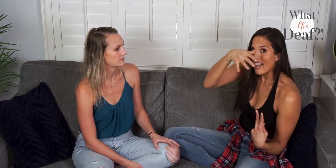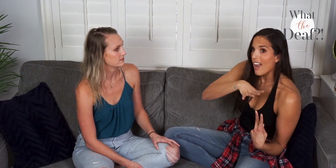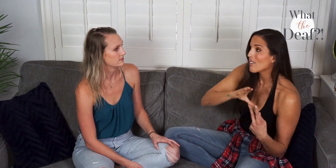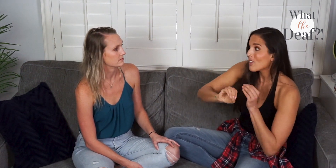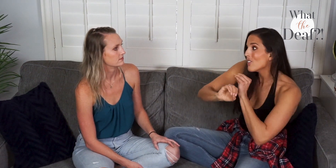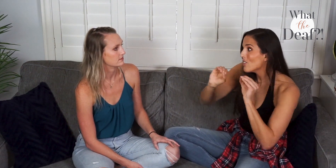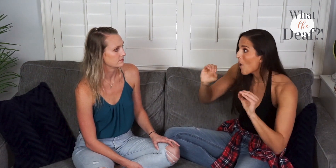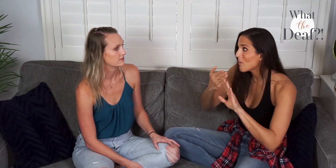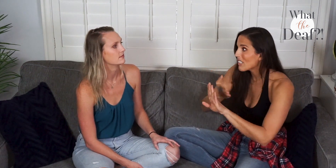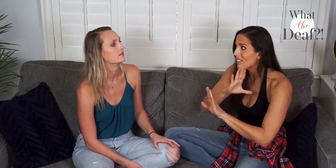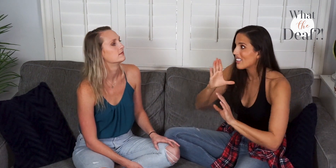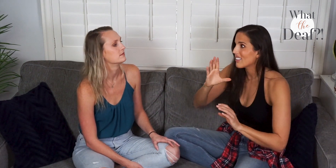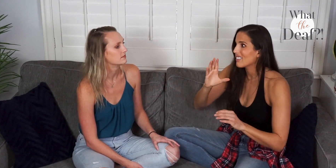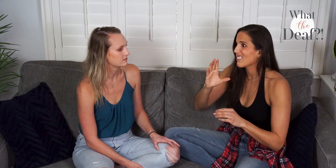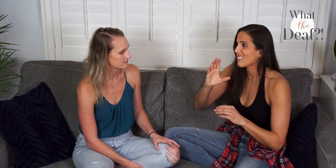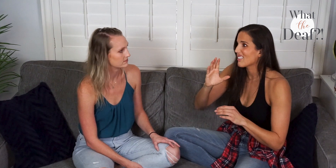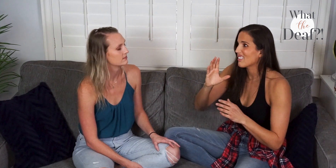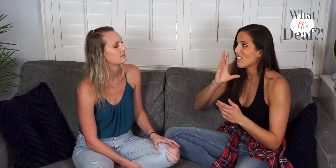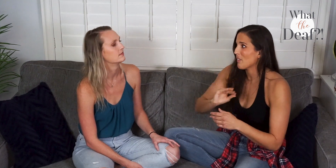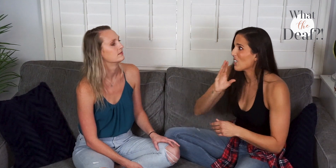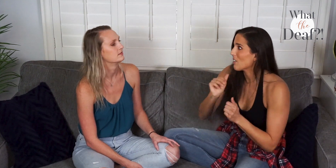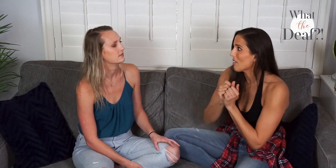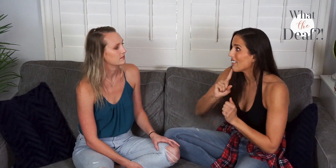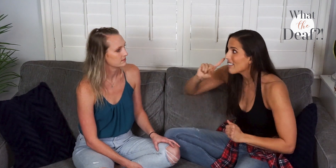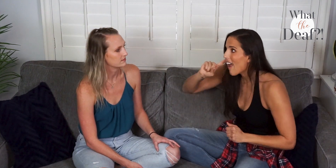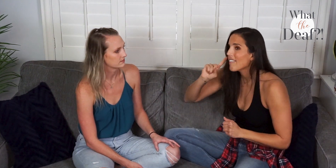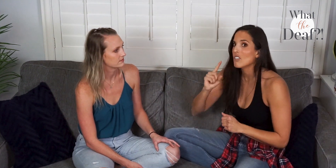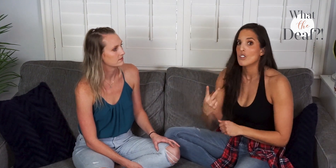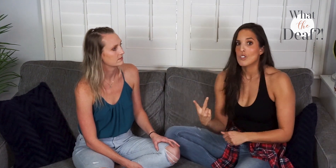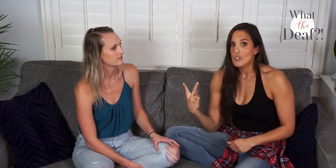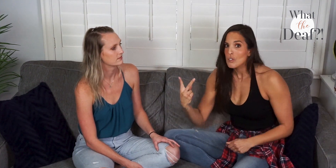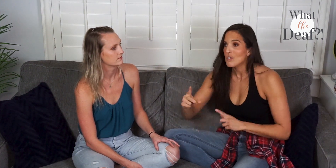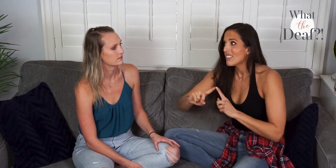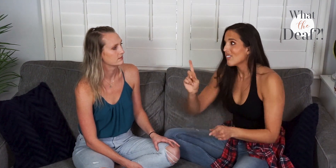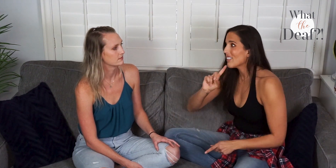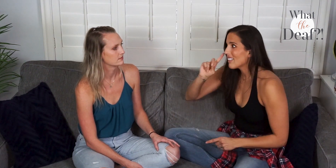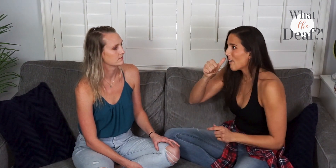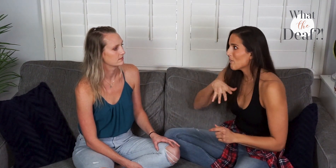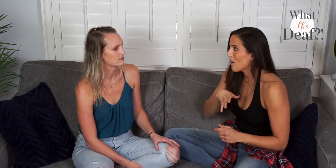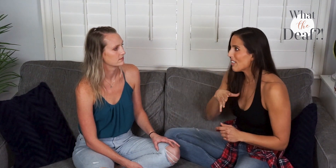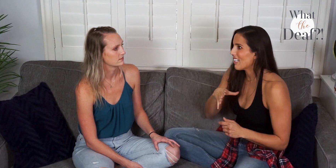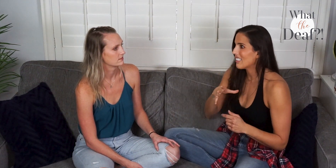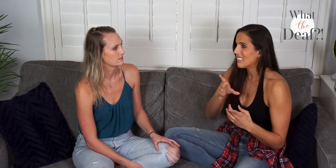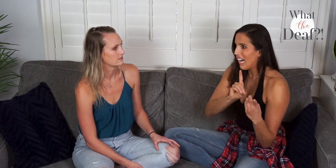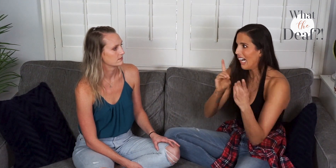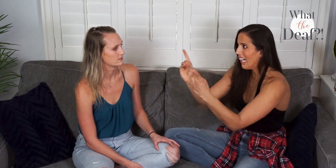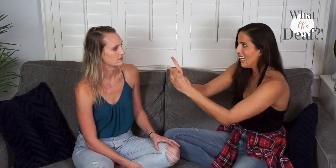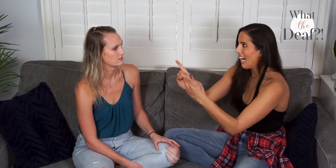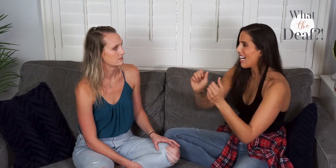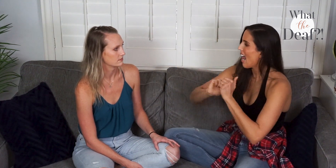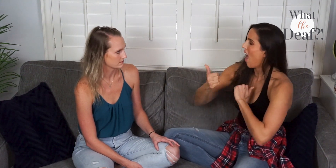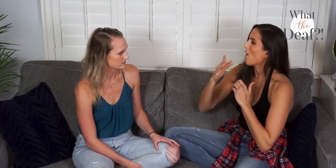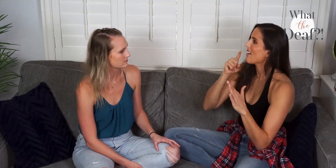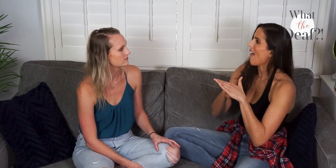Hearing guys with no previous experience with deaf culture, two different types of deaf women, dating hearing guys